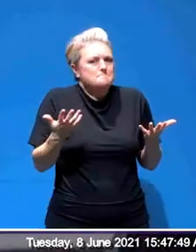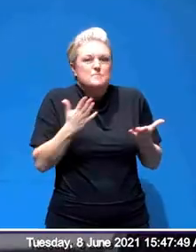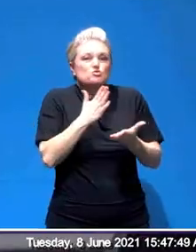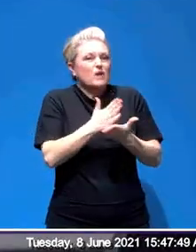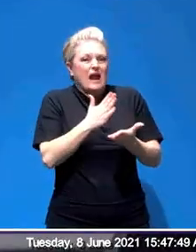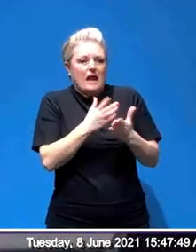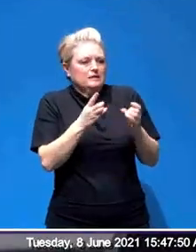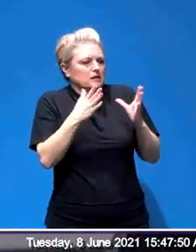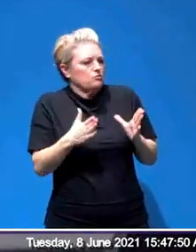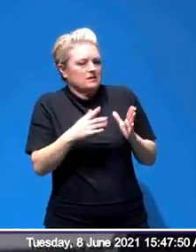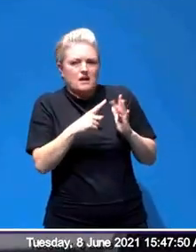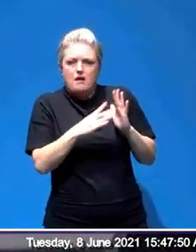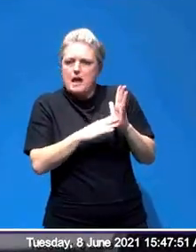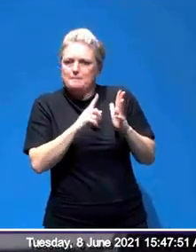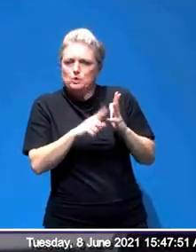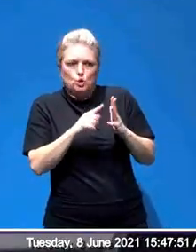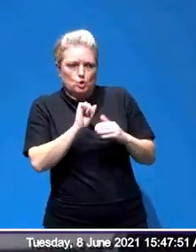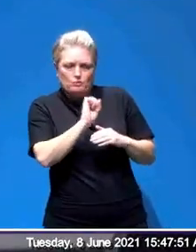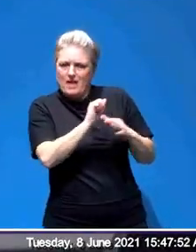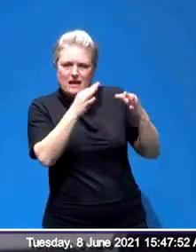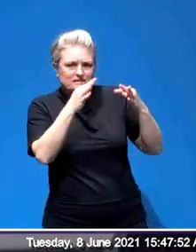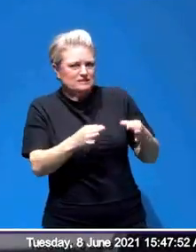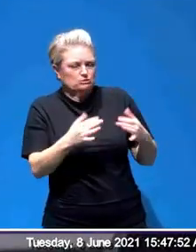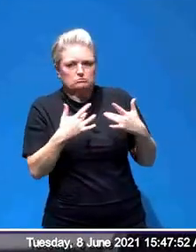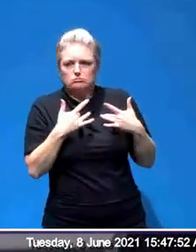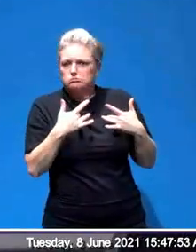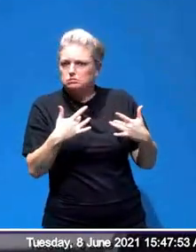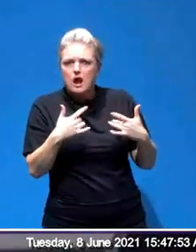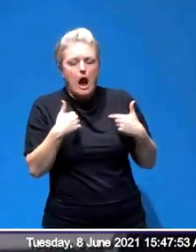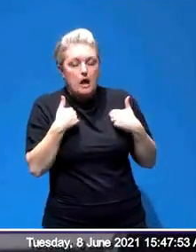But I'm not aware of any --- I'm not aware.